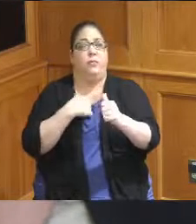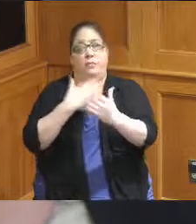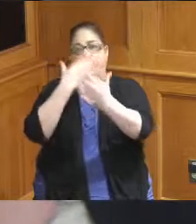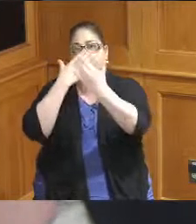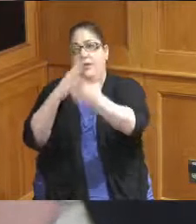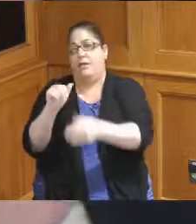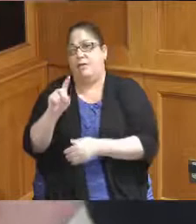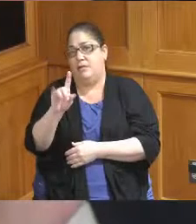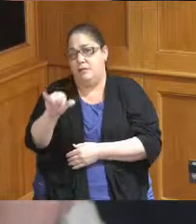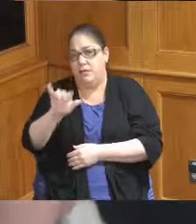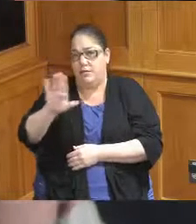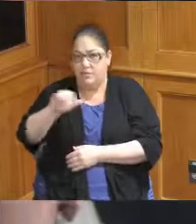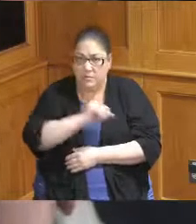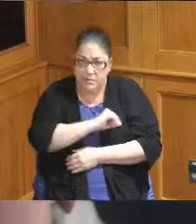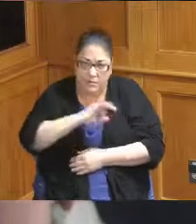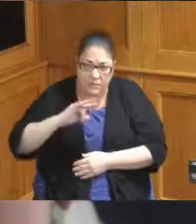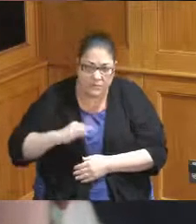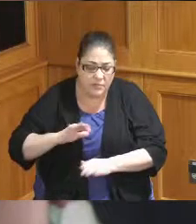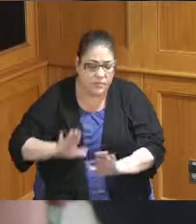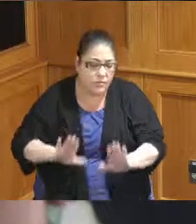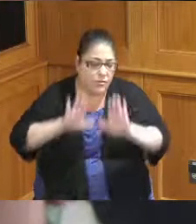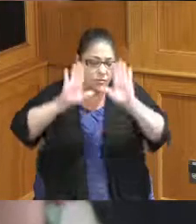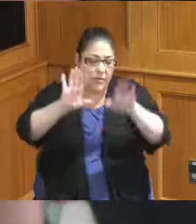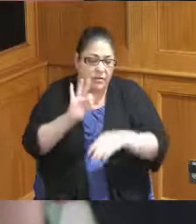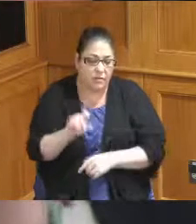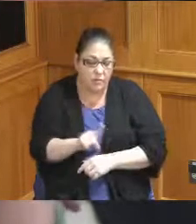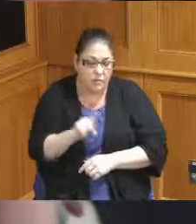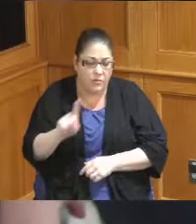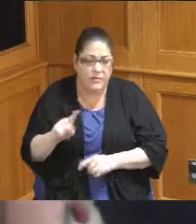thank the staff that were out there we've got a great 9-1-1 team they do great work